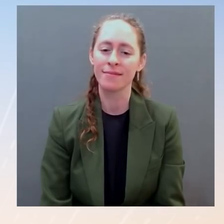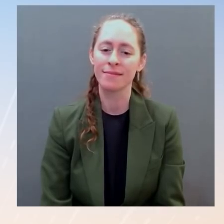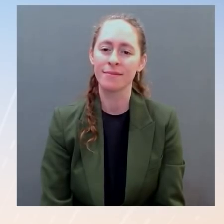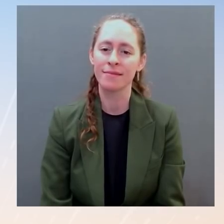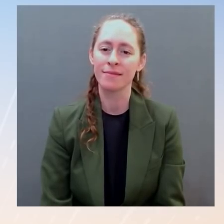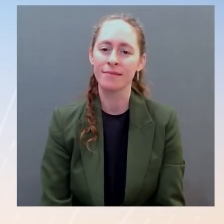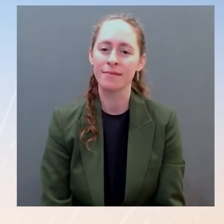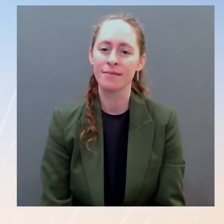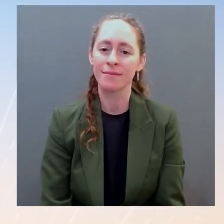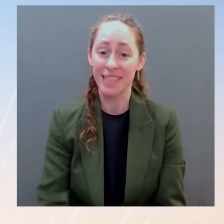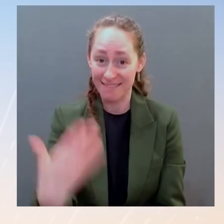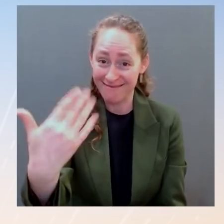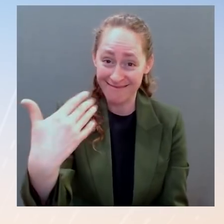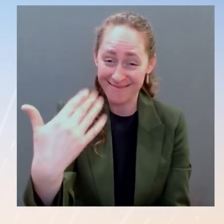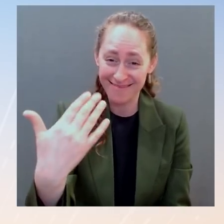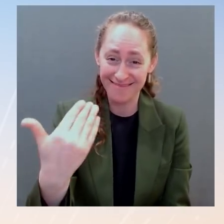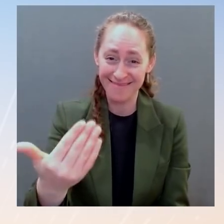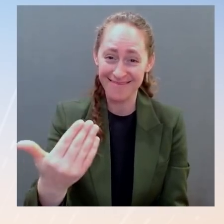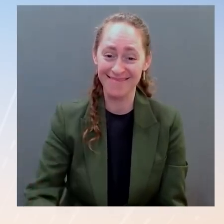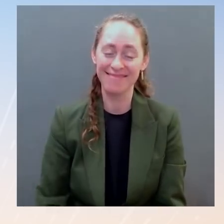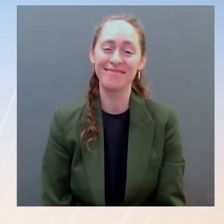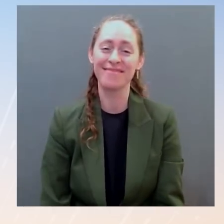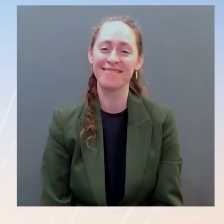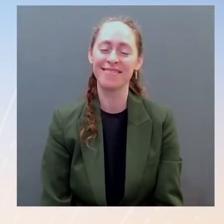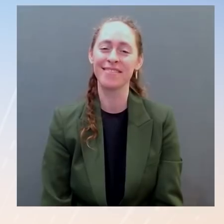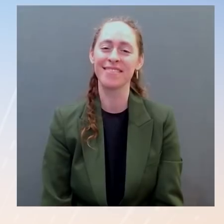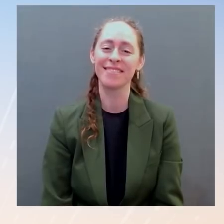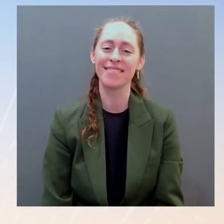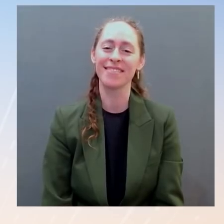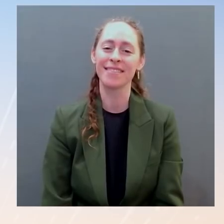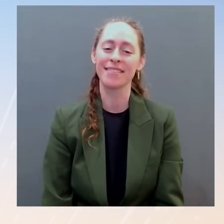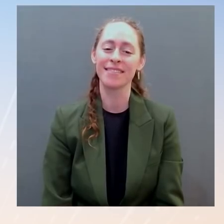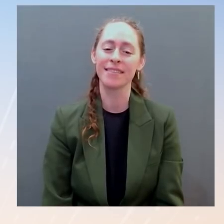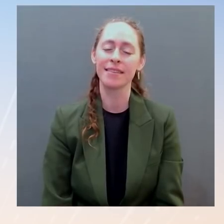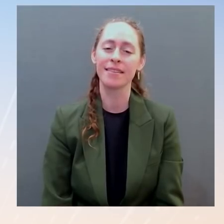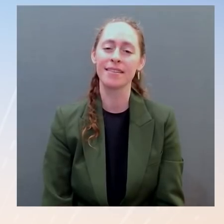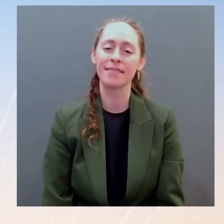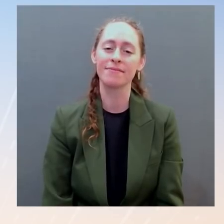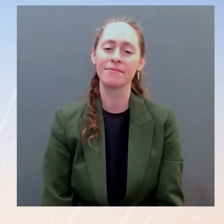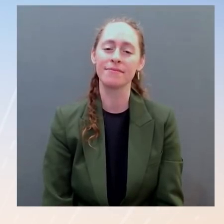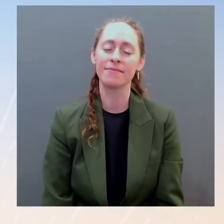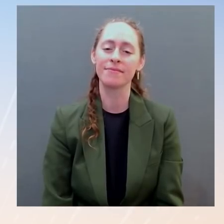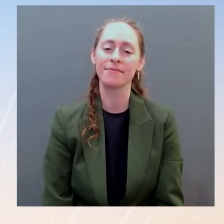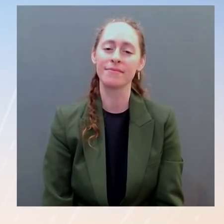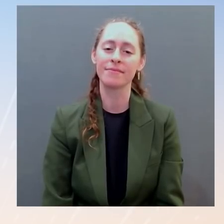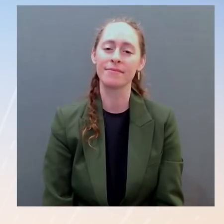to talk about recession. Goldman Sachs and Bank of America alluded to it. You -- because of inflation.